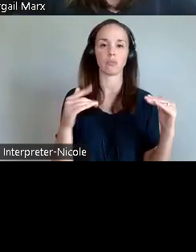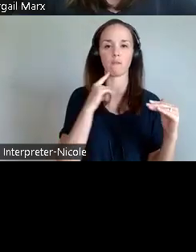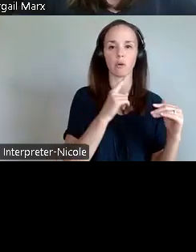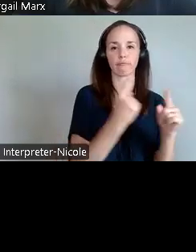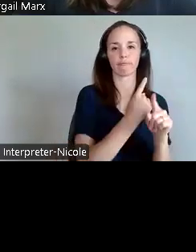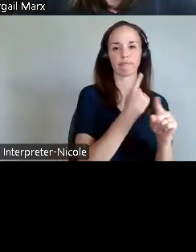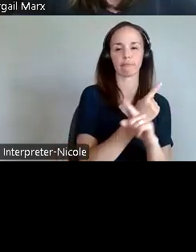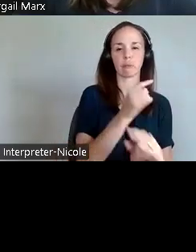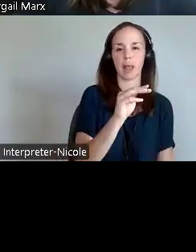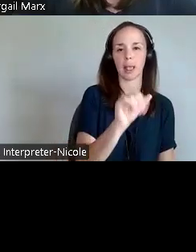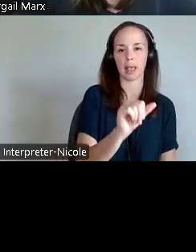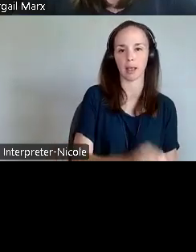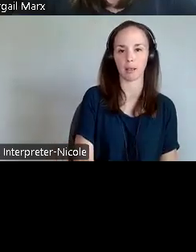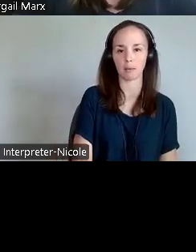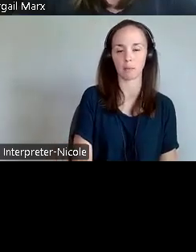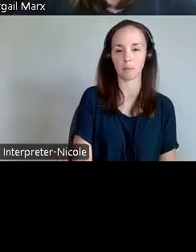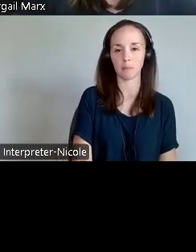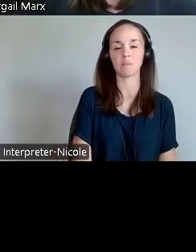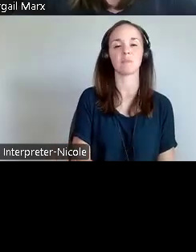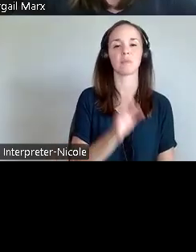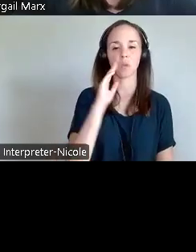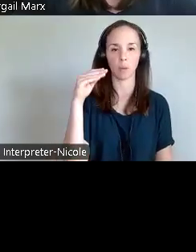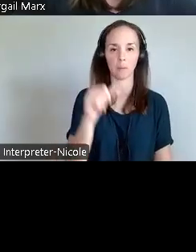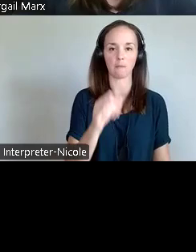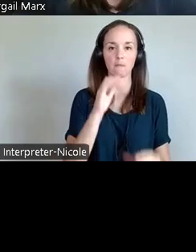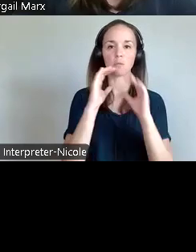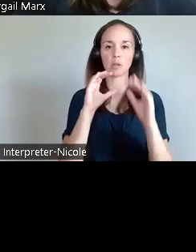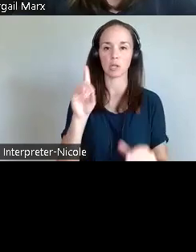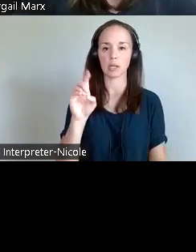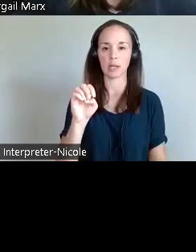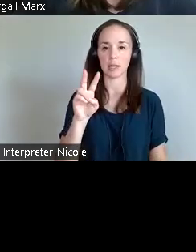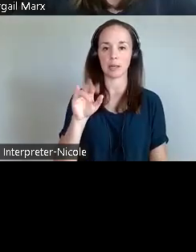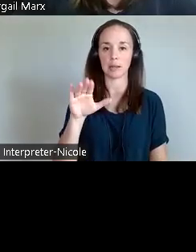So those sources will fund communication devices as long as they meet certain